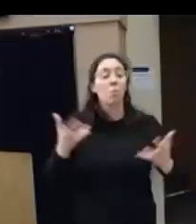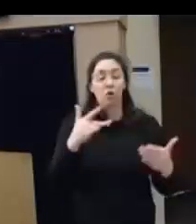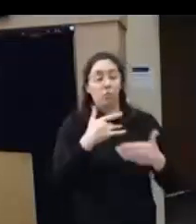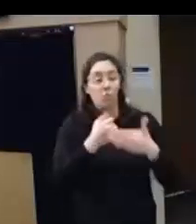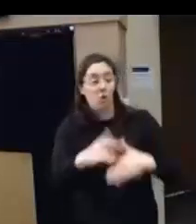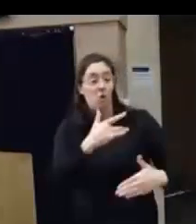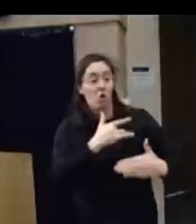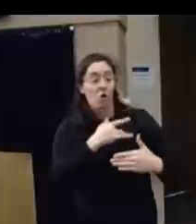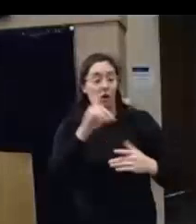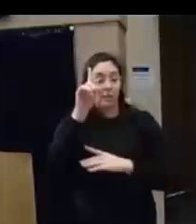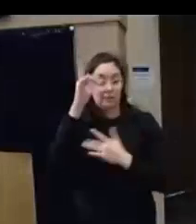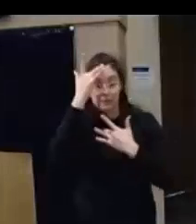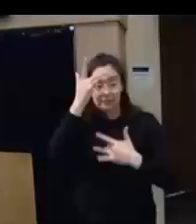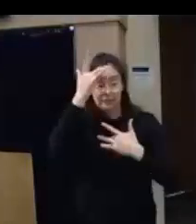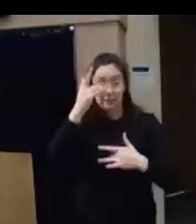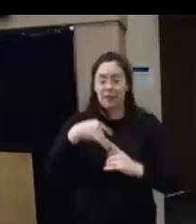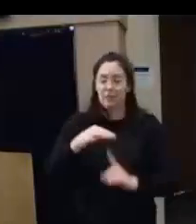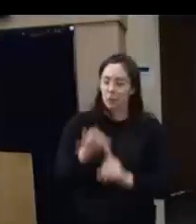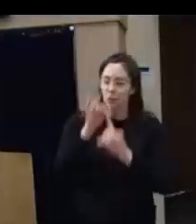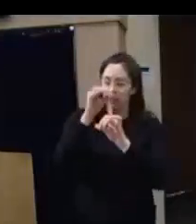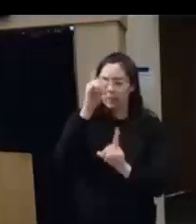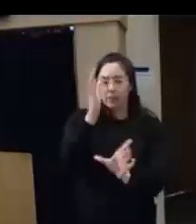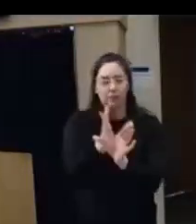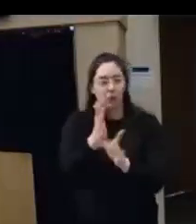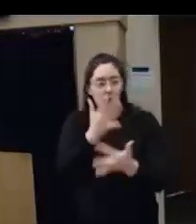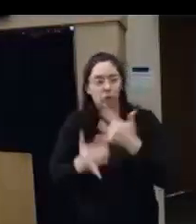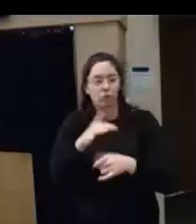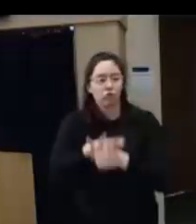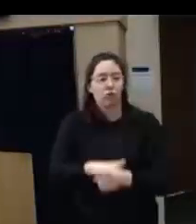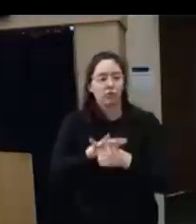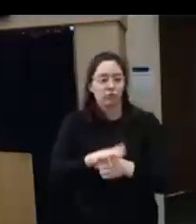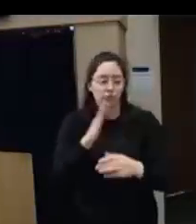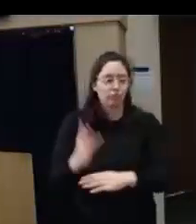lifespan is this completely understandable that they have an elevated risk of depression